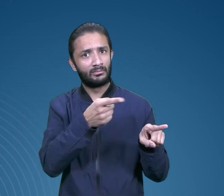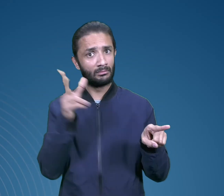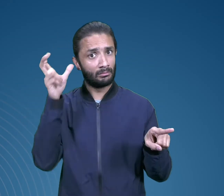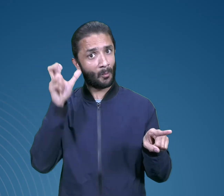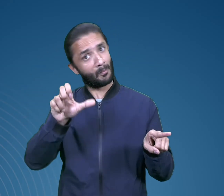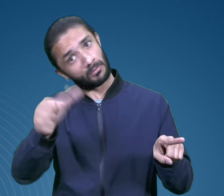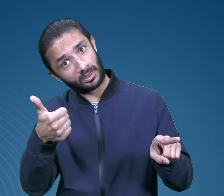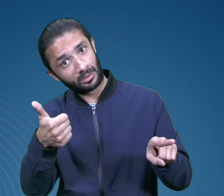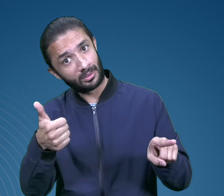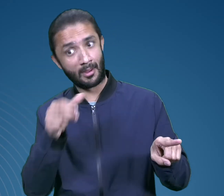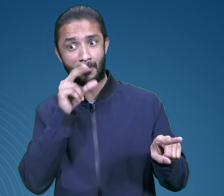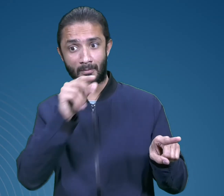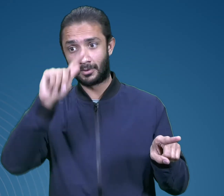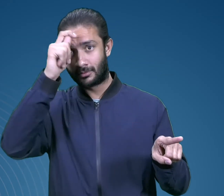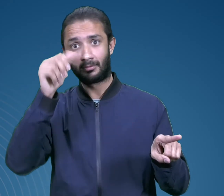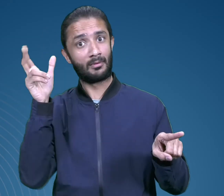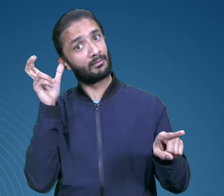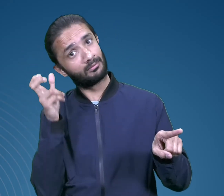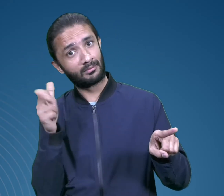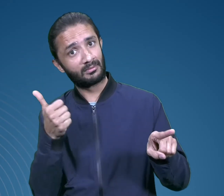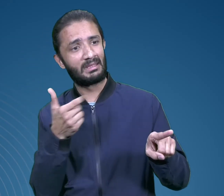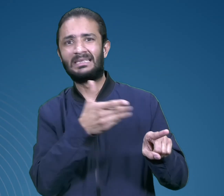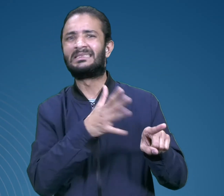Spoken language is not the mother tongue for Deaf students.